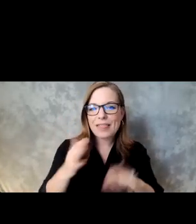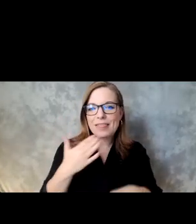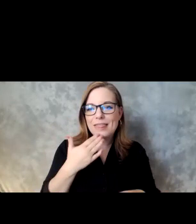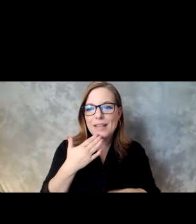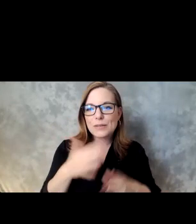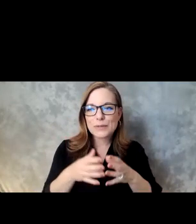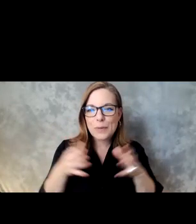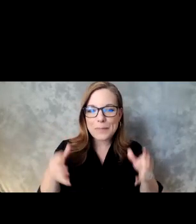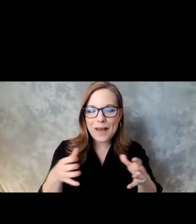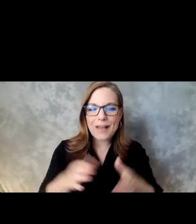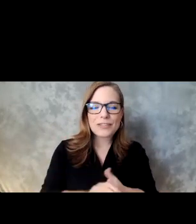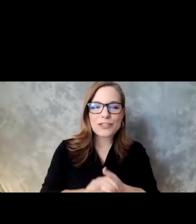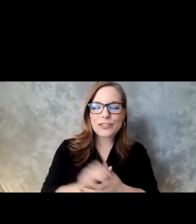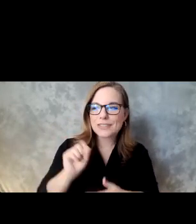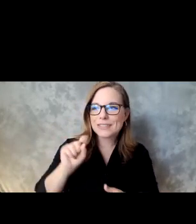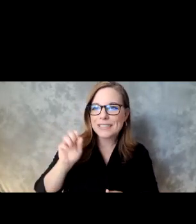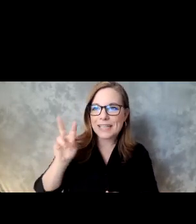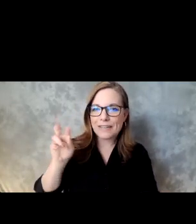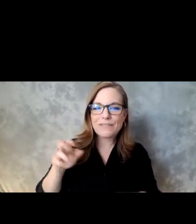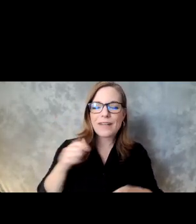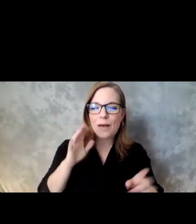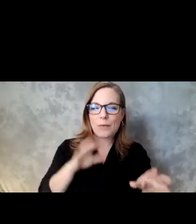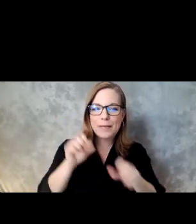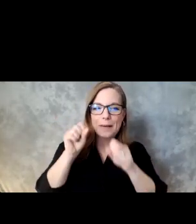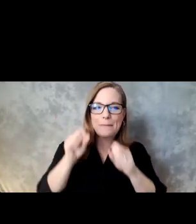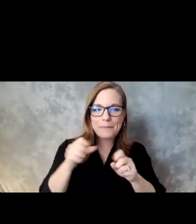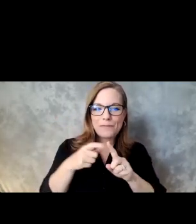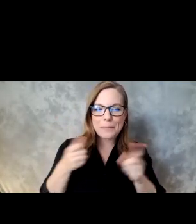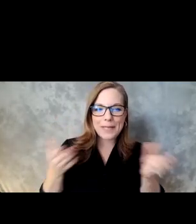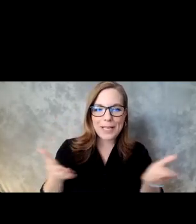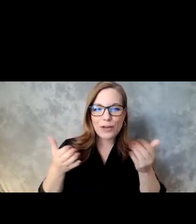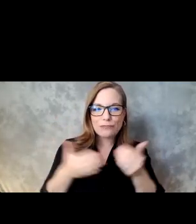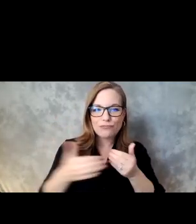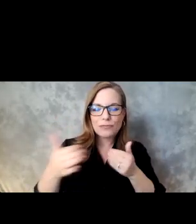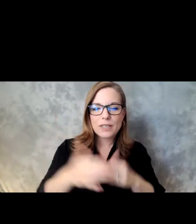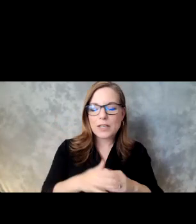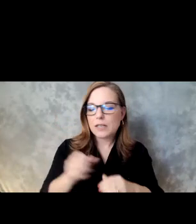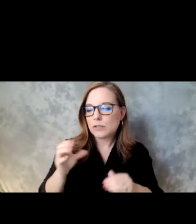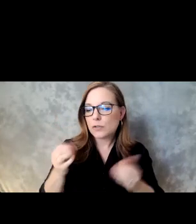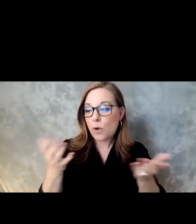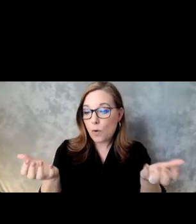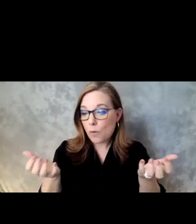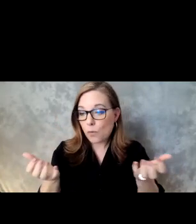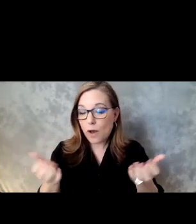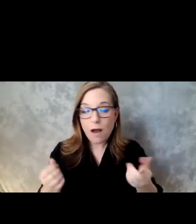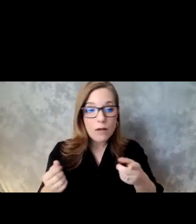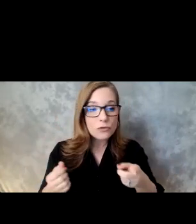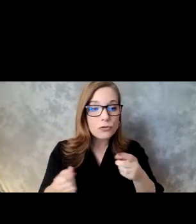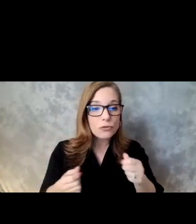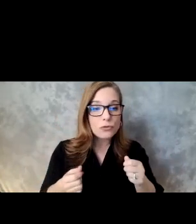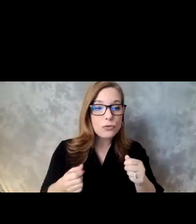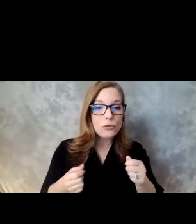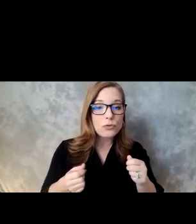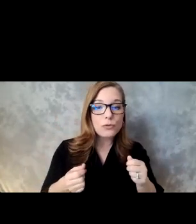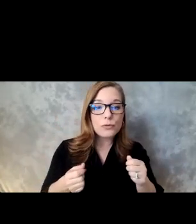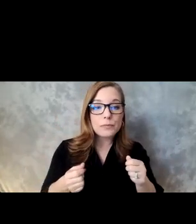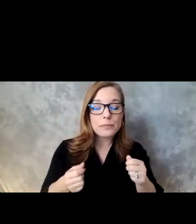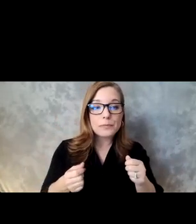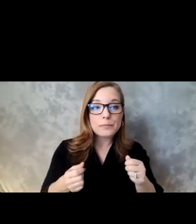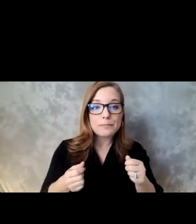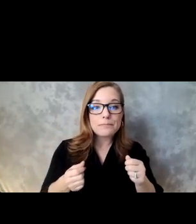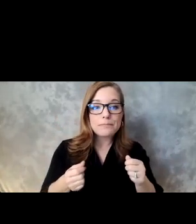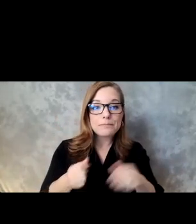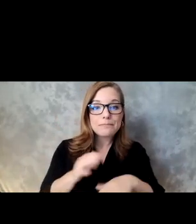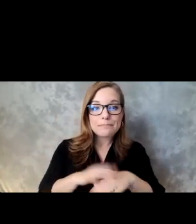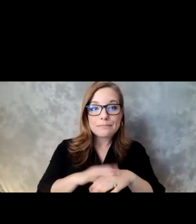So I’ll pick up from here. So wanting to flag flag for everyone that part of UPK implementation